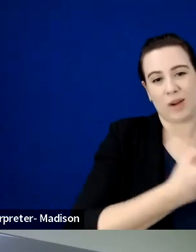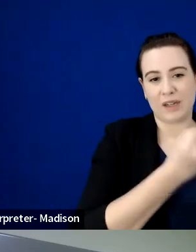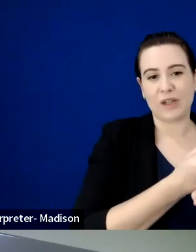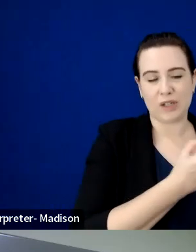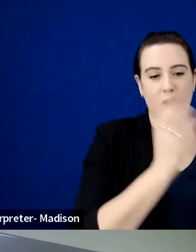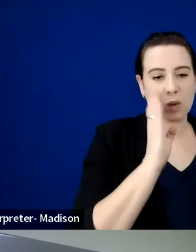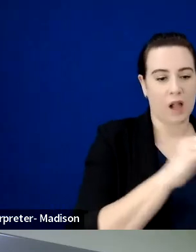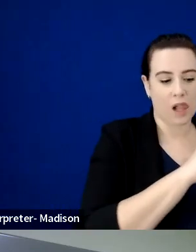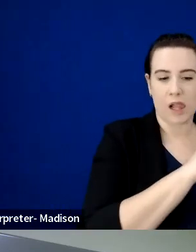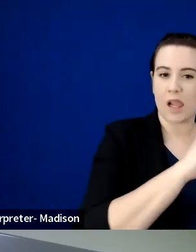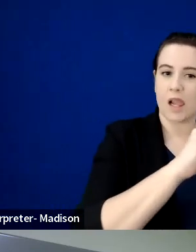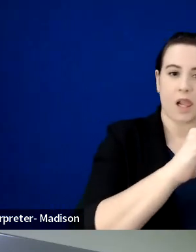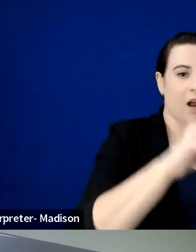Usually we see that start and not really be self-sustaining in terms of the mutual commitment for at least six months.